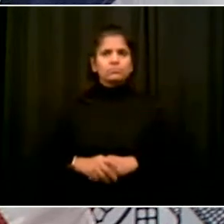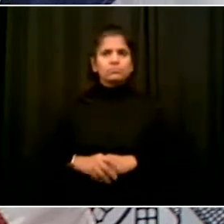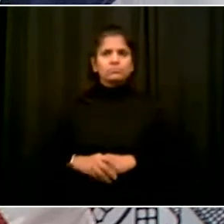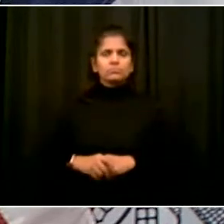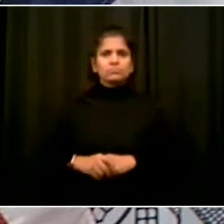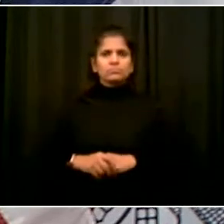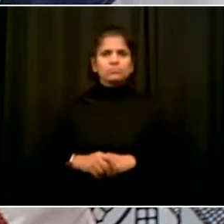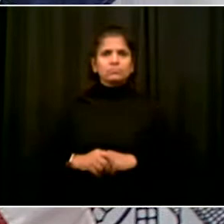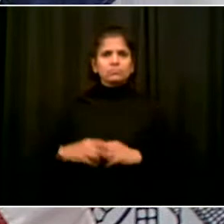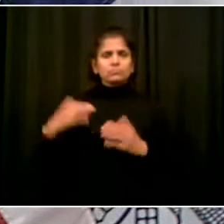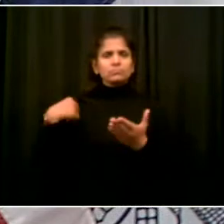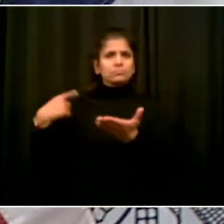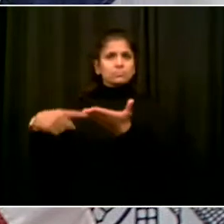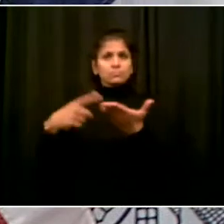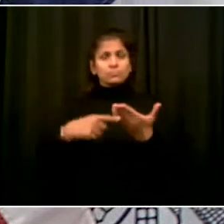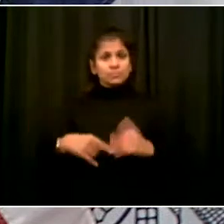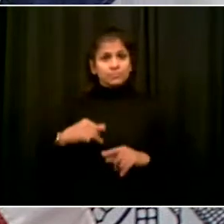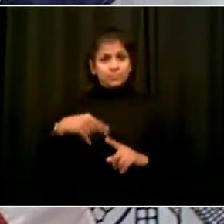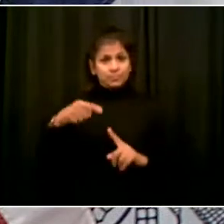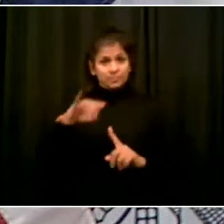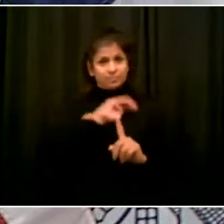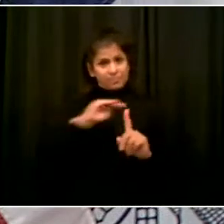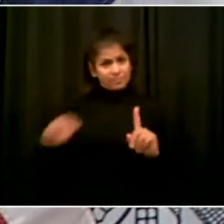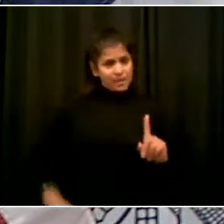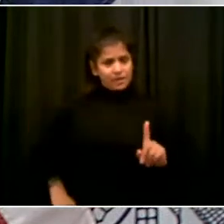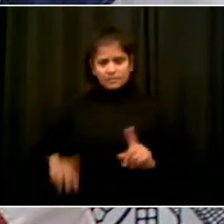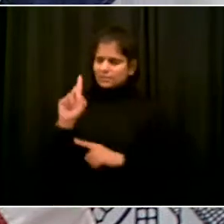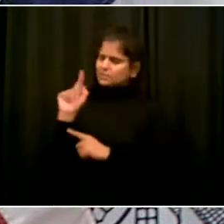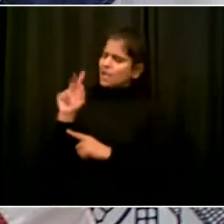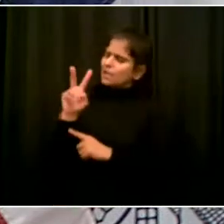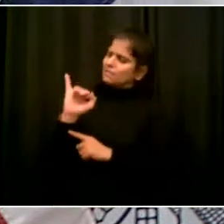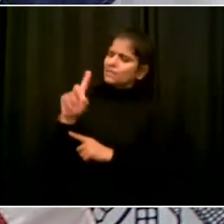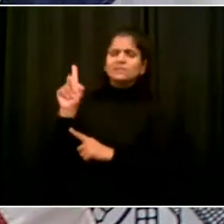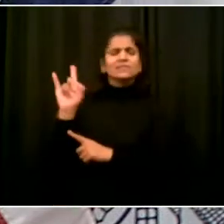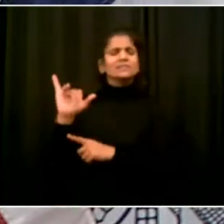DAYS. WITH THAT, LET ME JUST